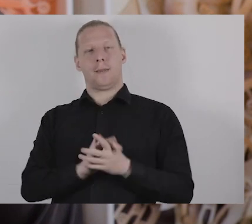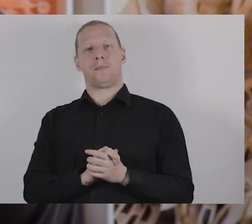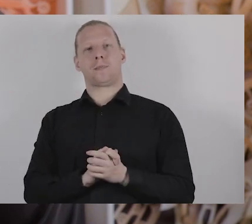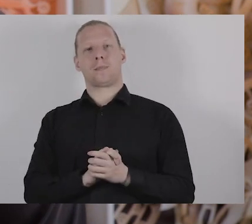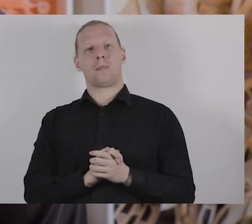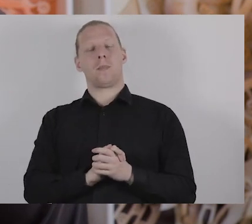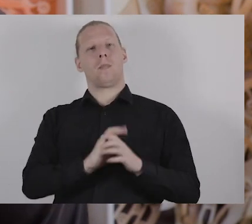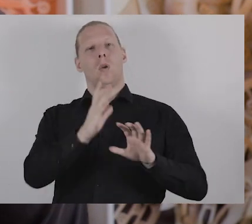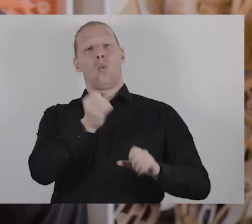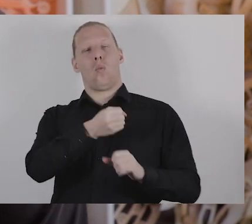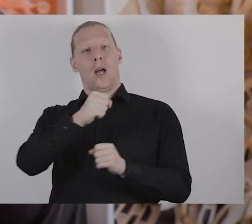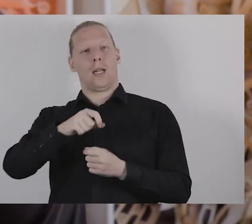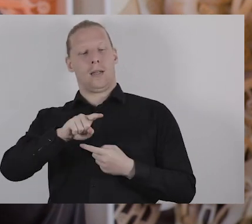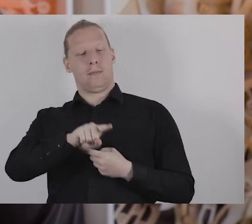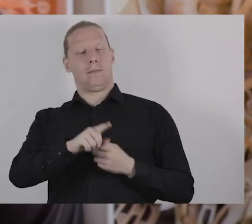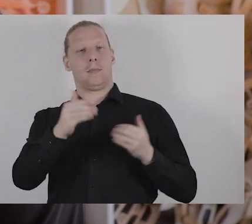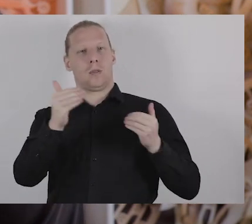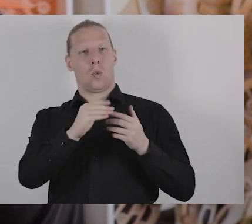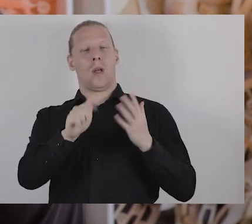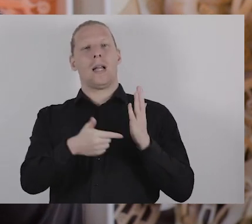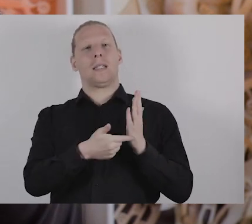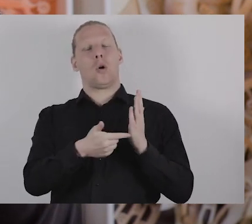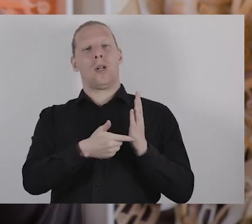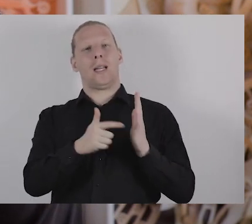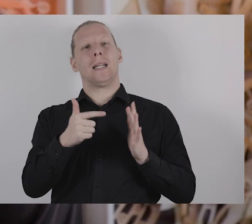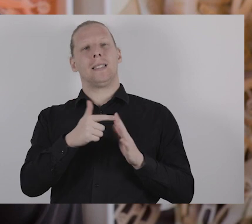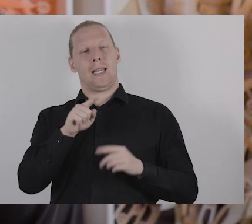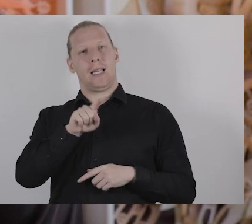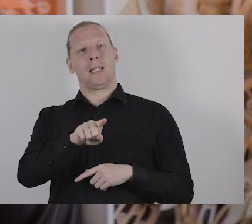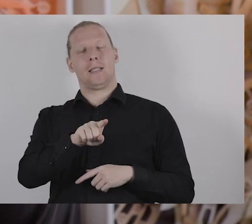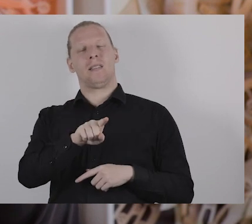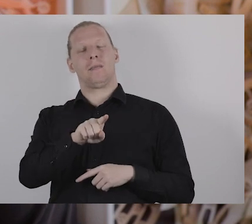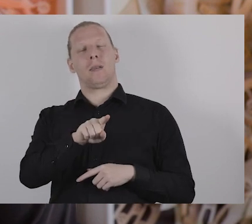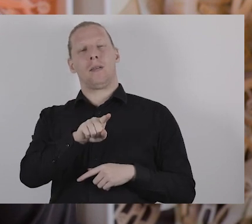The double-hulled canoe Te Aurere Iti is an example of what was said.